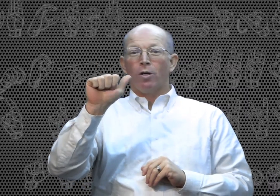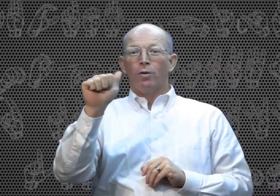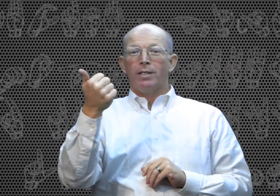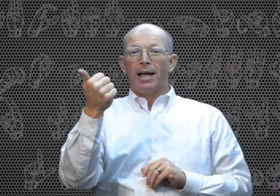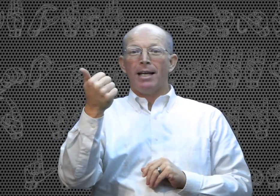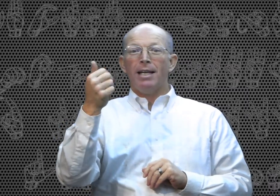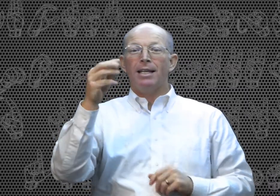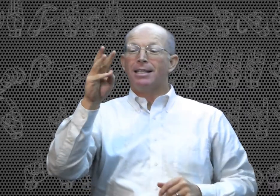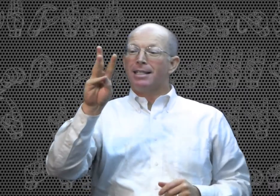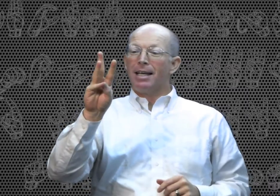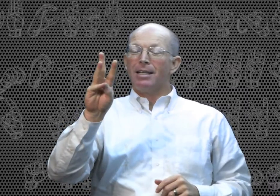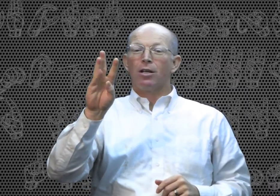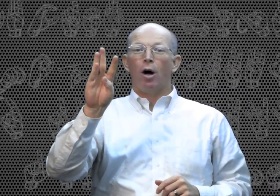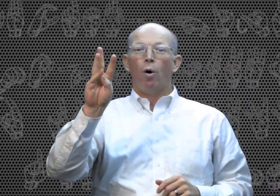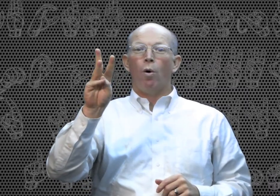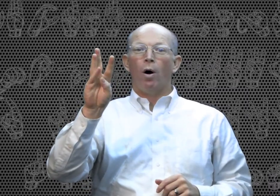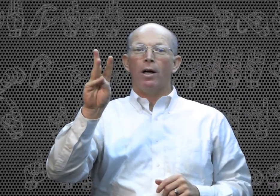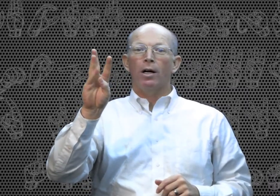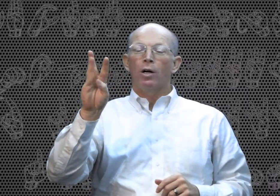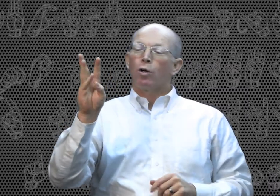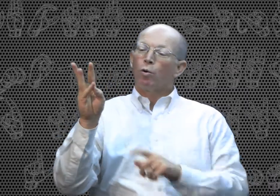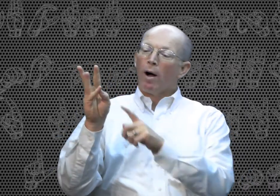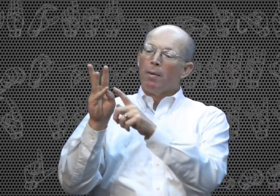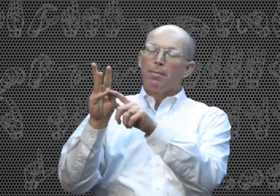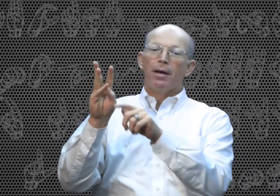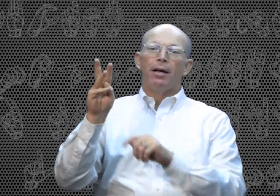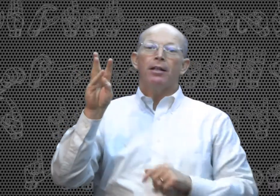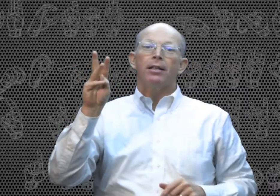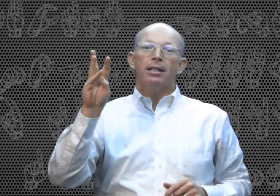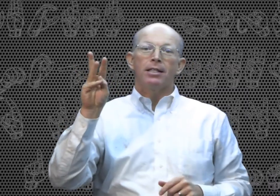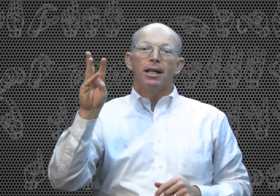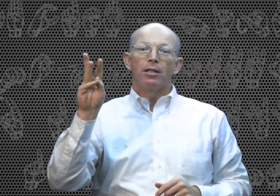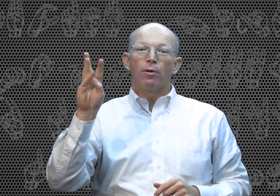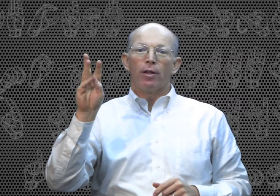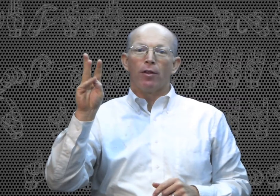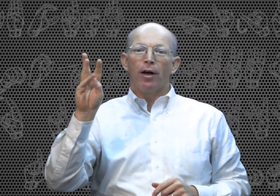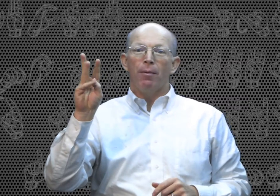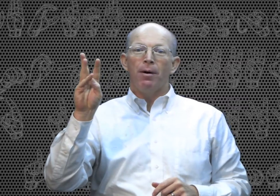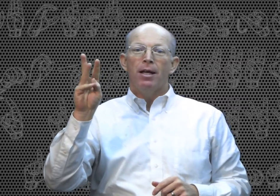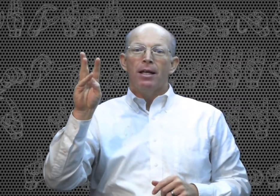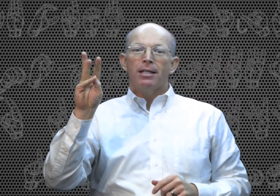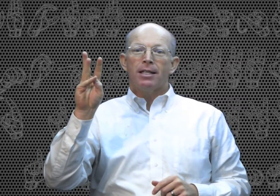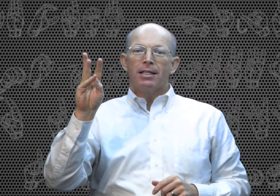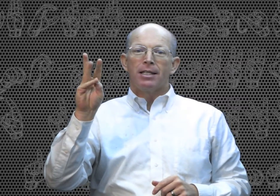You can do 10-6, or rub the 6 with your thumb.